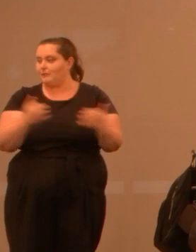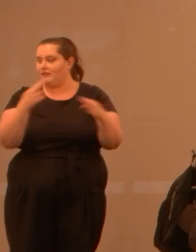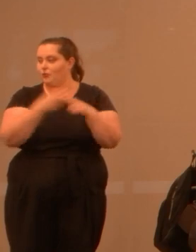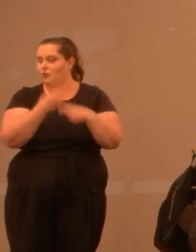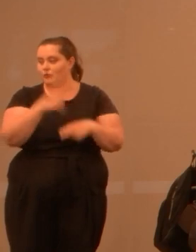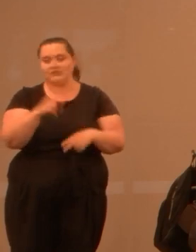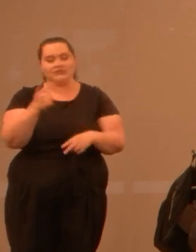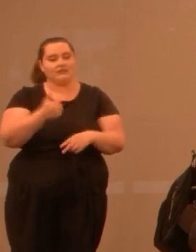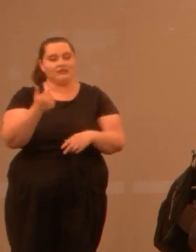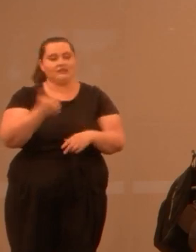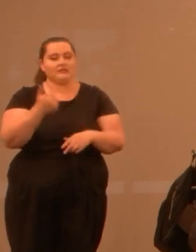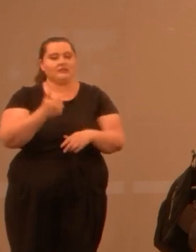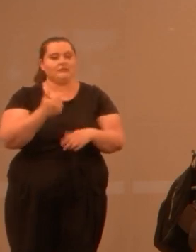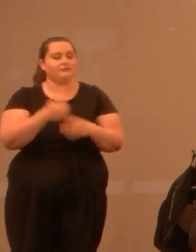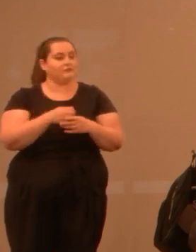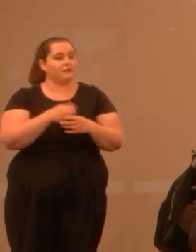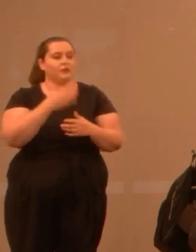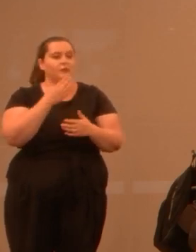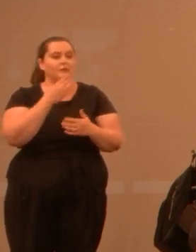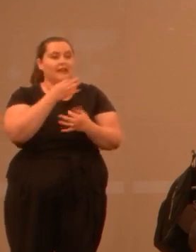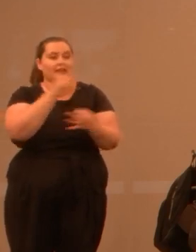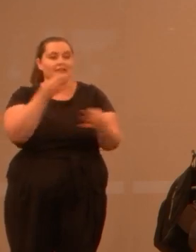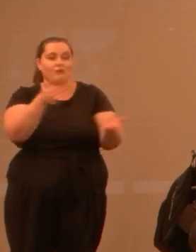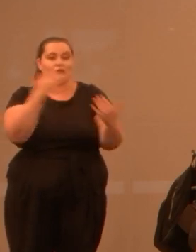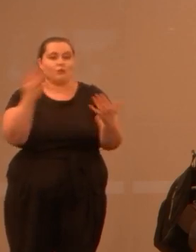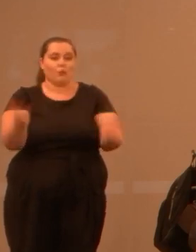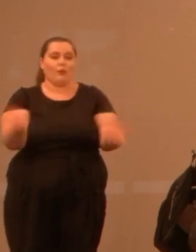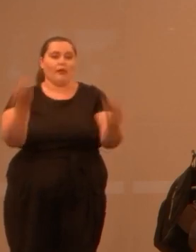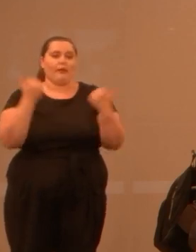Can I please ask everyone to welcome the Honourable Don Punch?